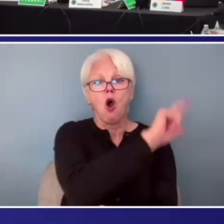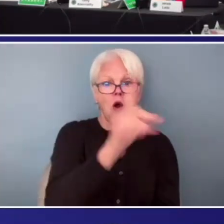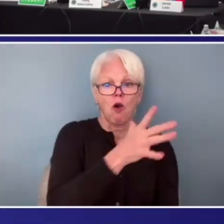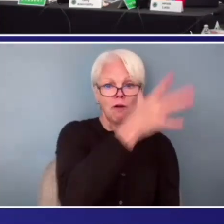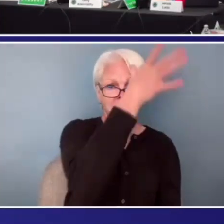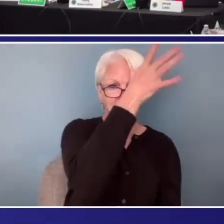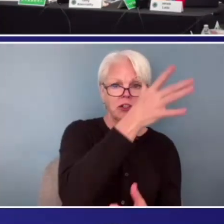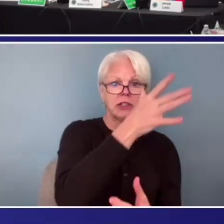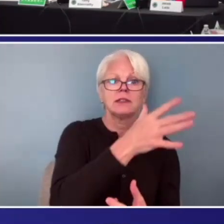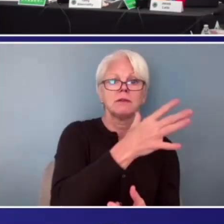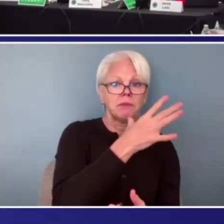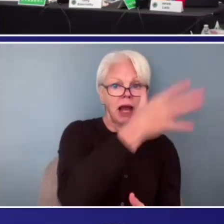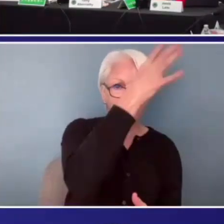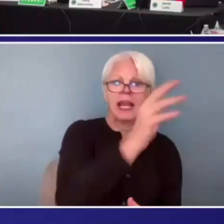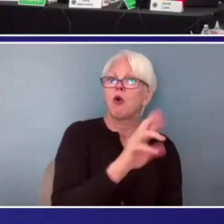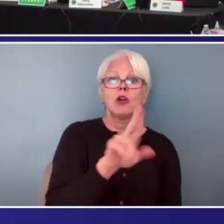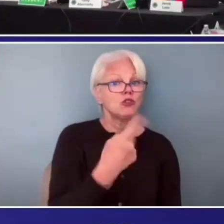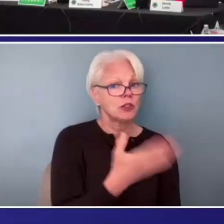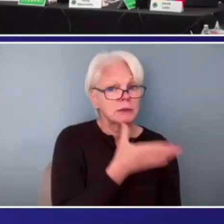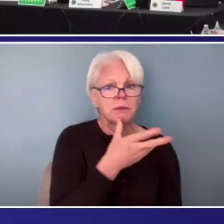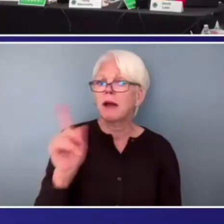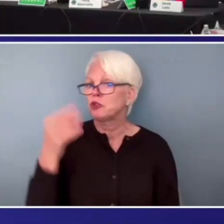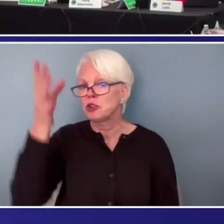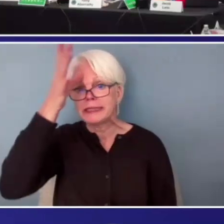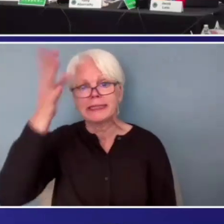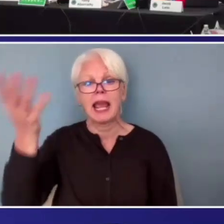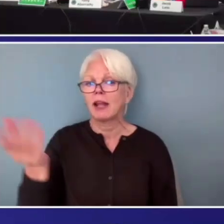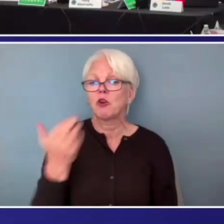mom and dad, or just mom or just dad, or whatever the case may be,